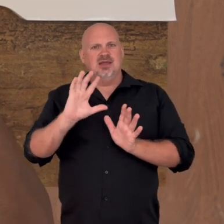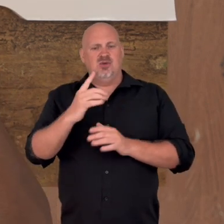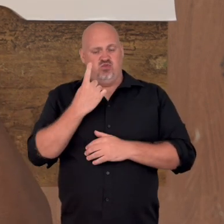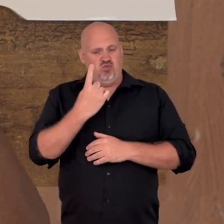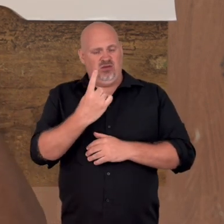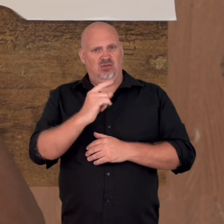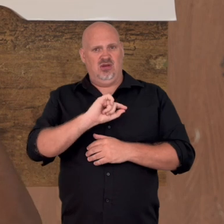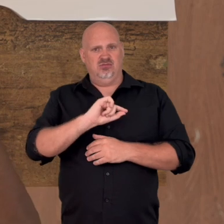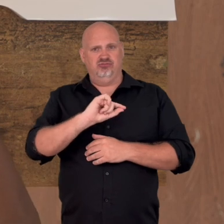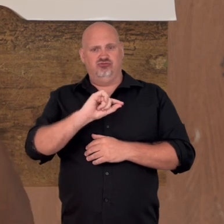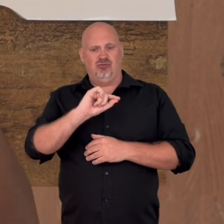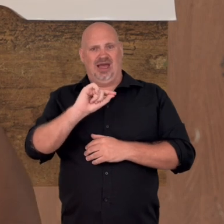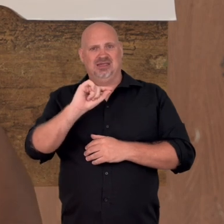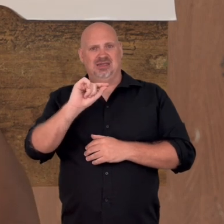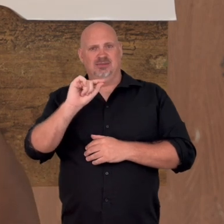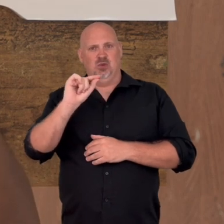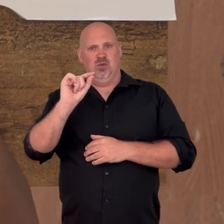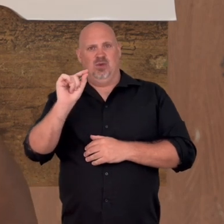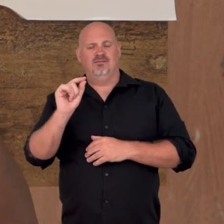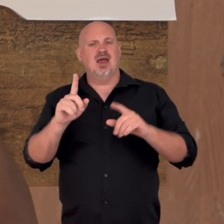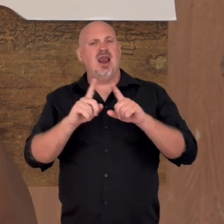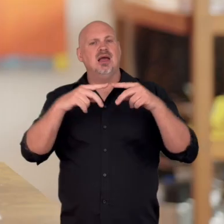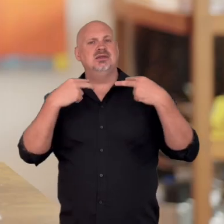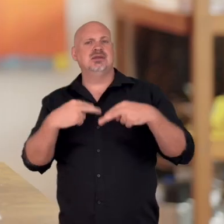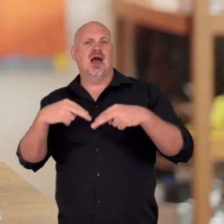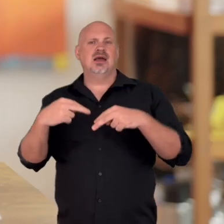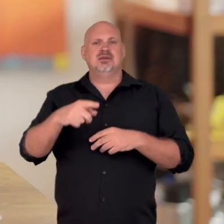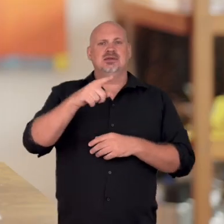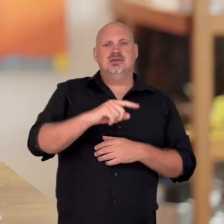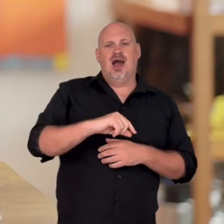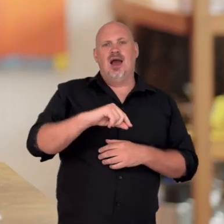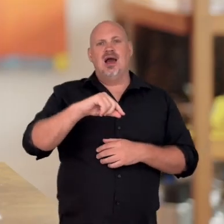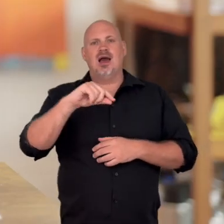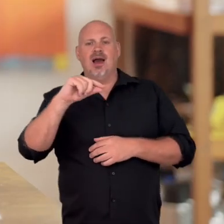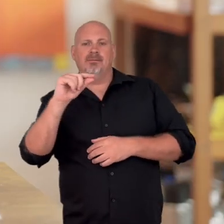it's like you're going up and you're coming down you're going up and you're coming down